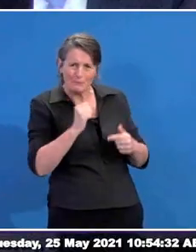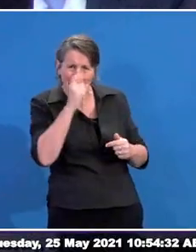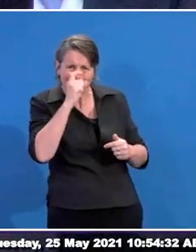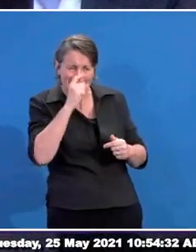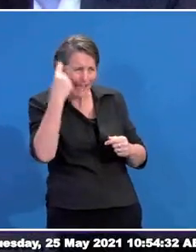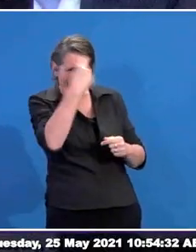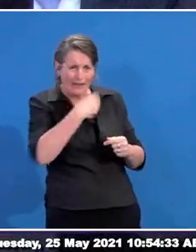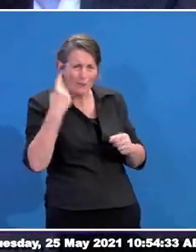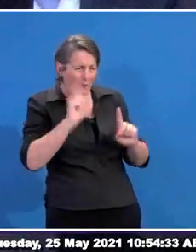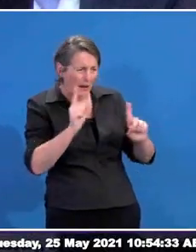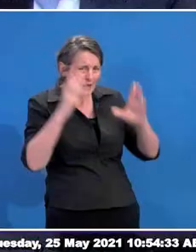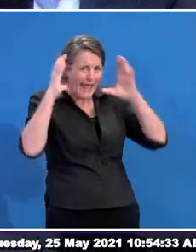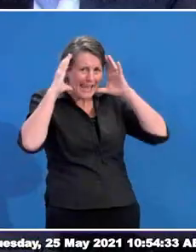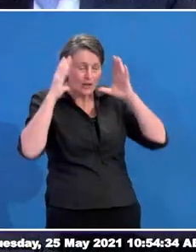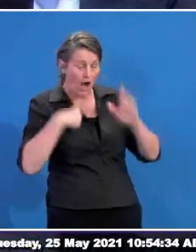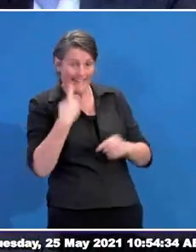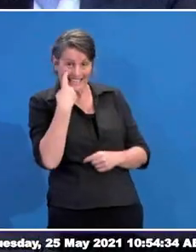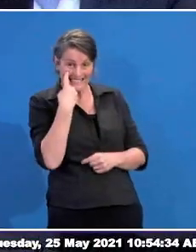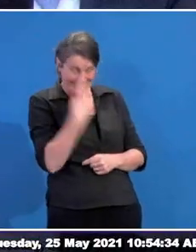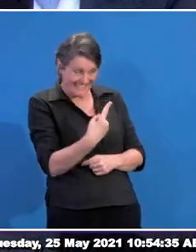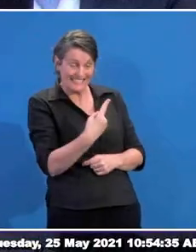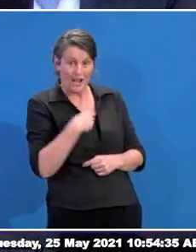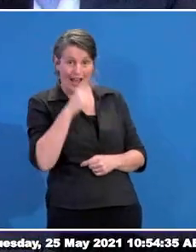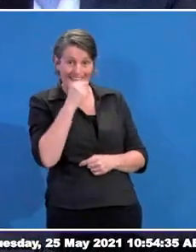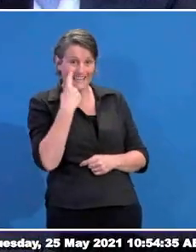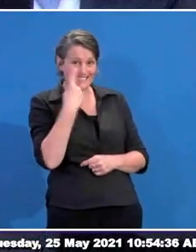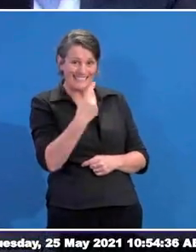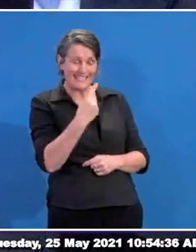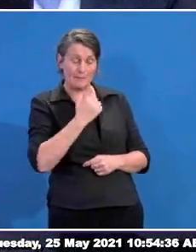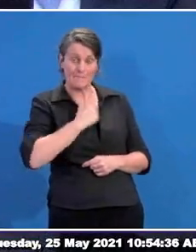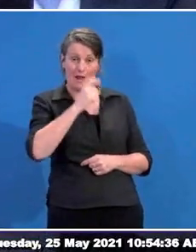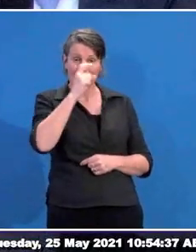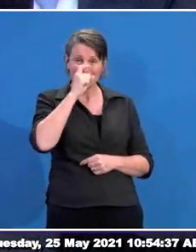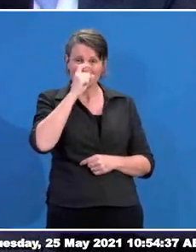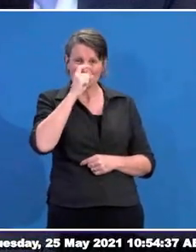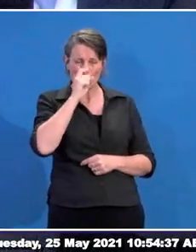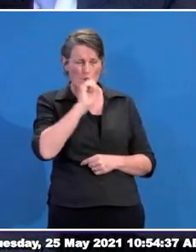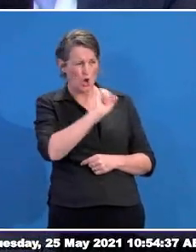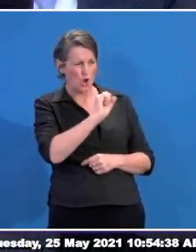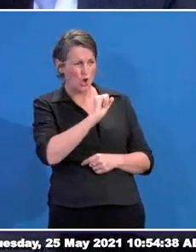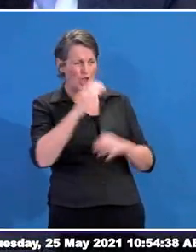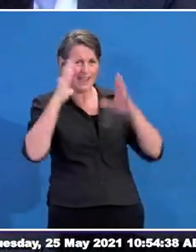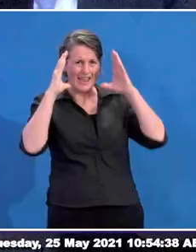And I could see that Melissa appeared to have a boggy mass